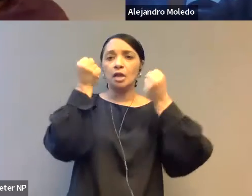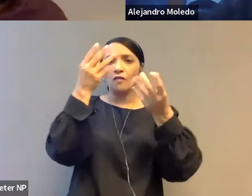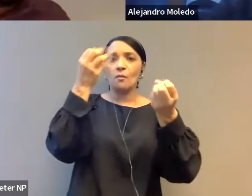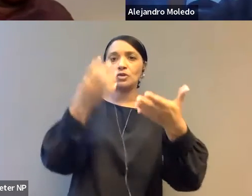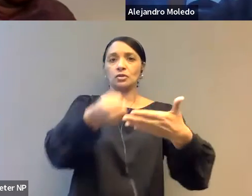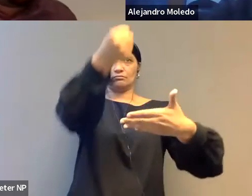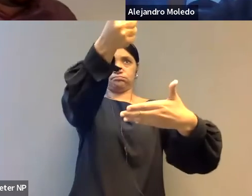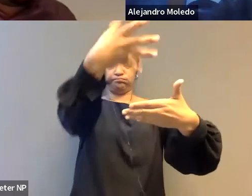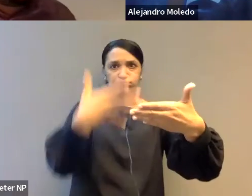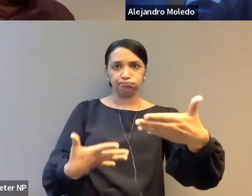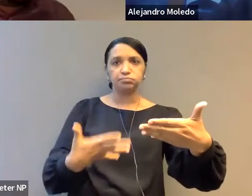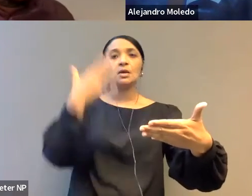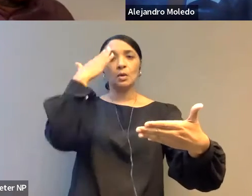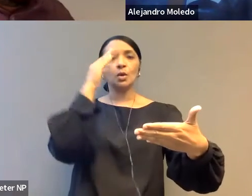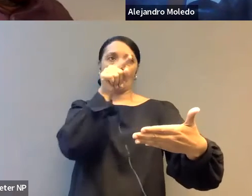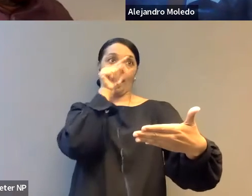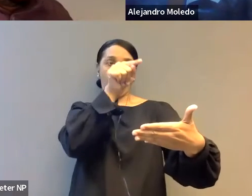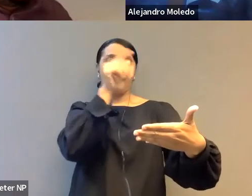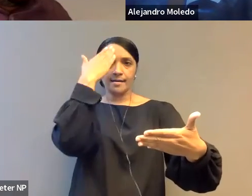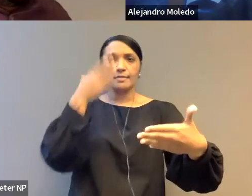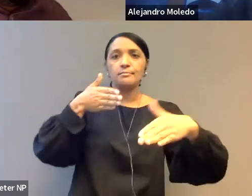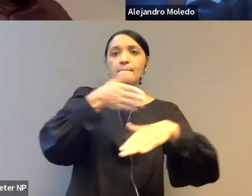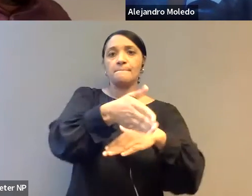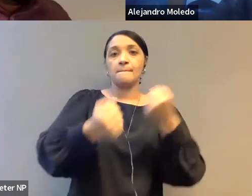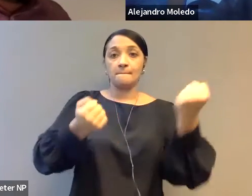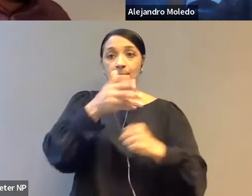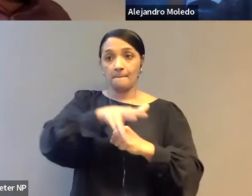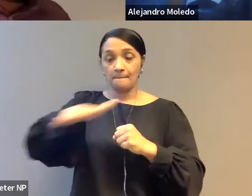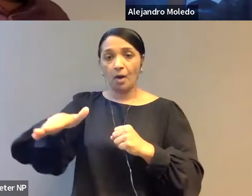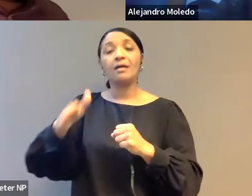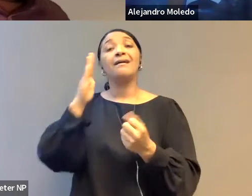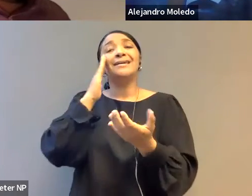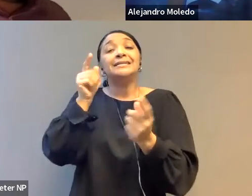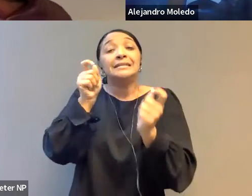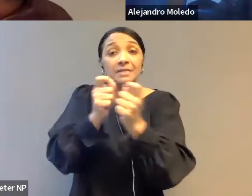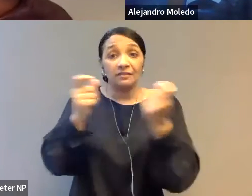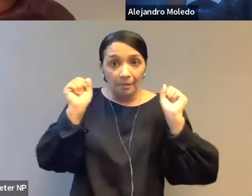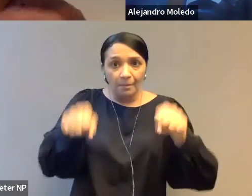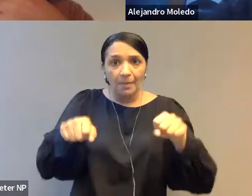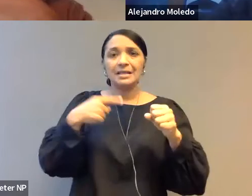would be very useful, particularly if this information is provided in all EU languages.